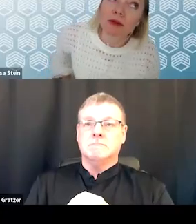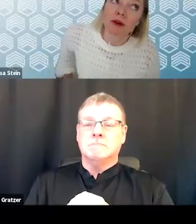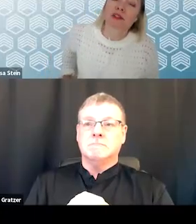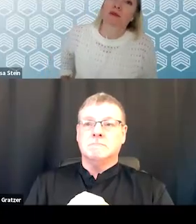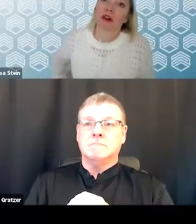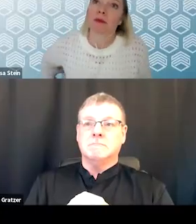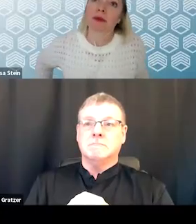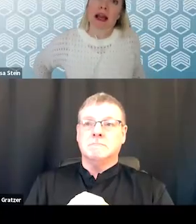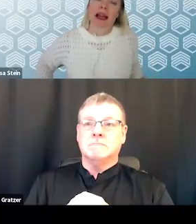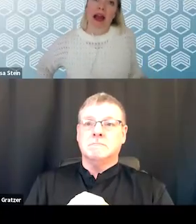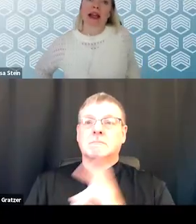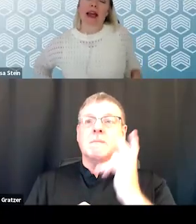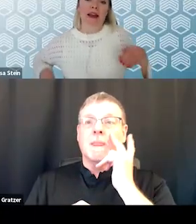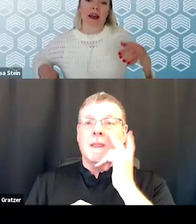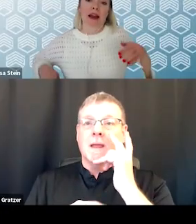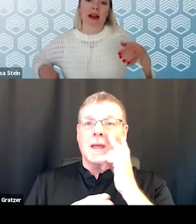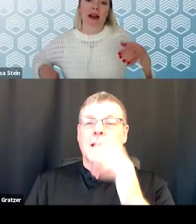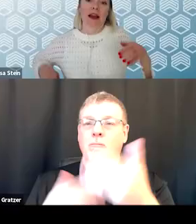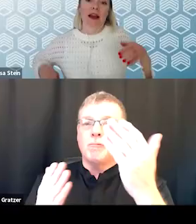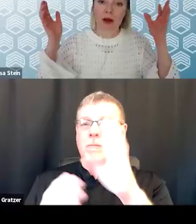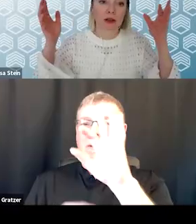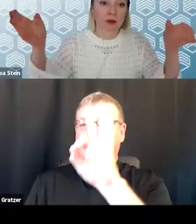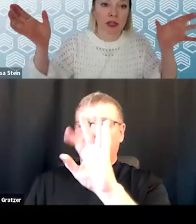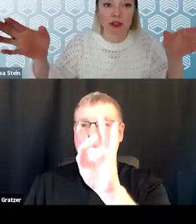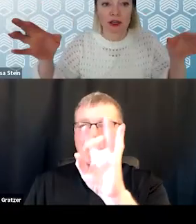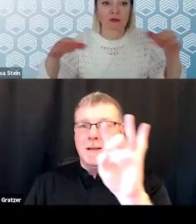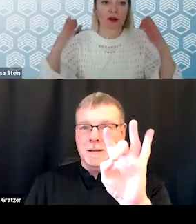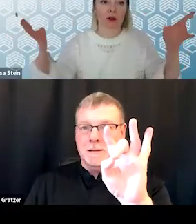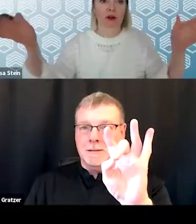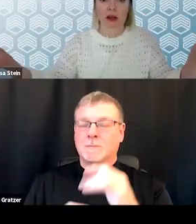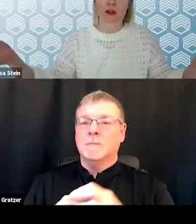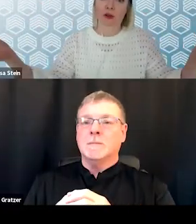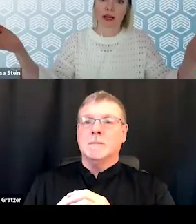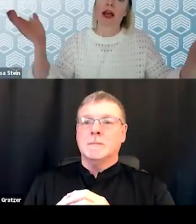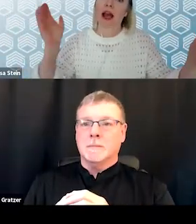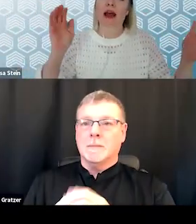A couple of folks have brought up 988, a huge initiative across the country.